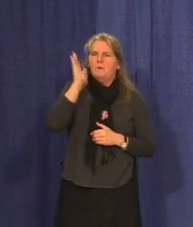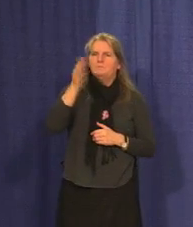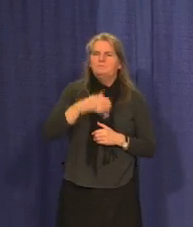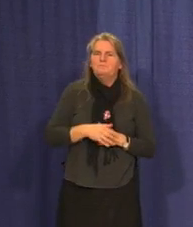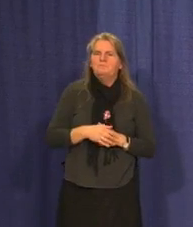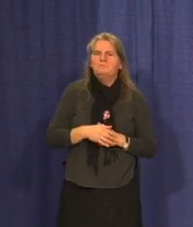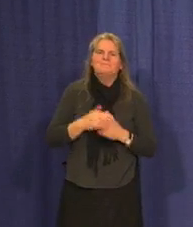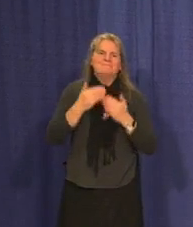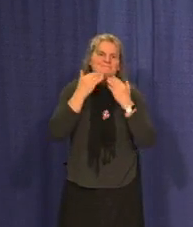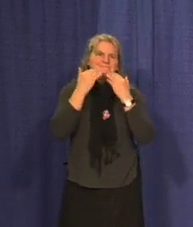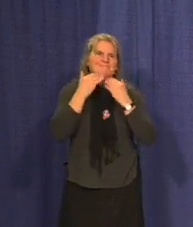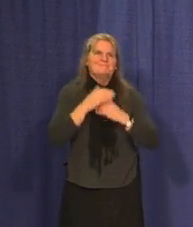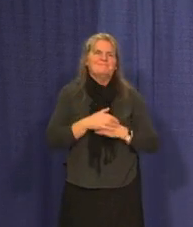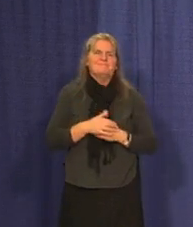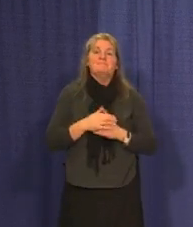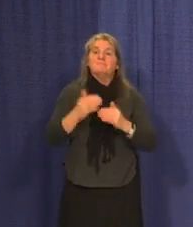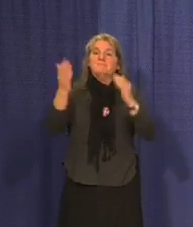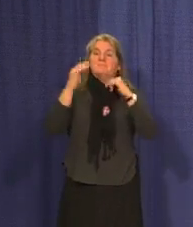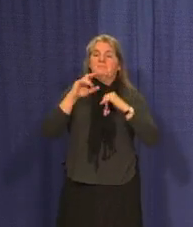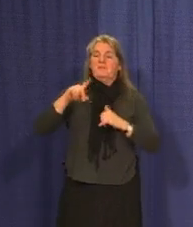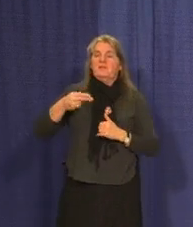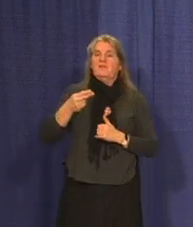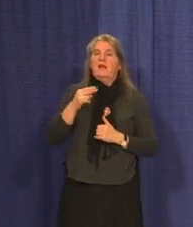Yes, that is correct.